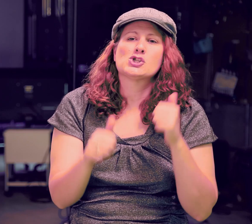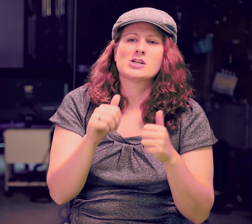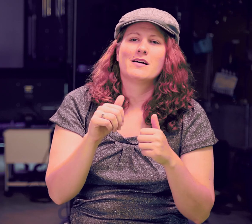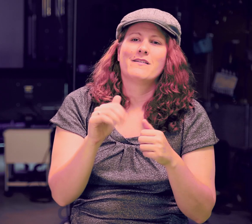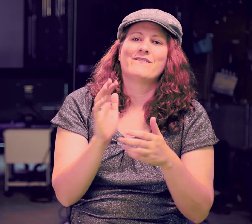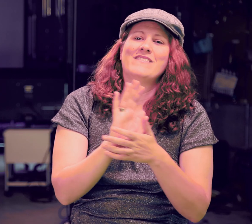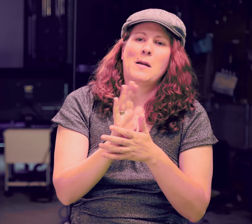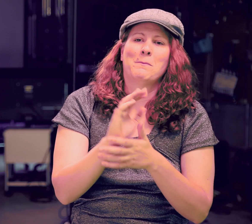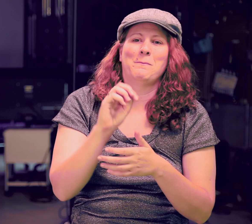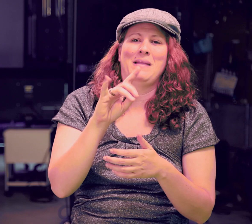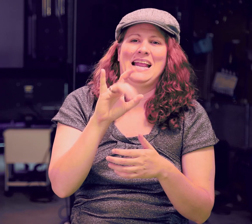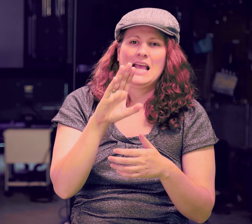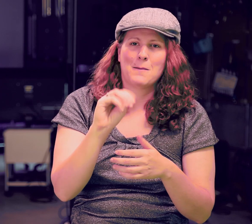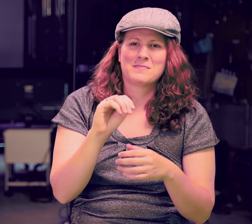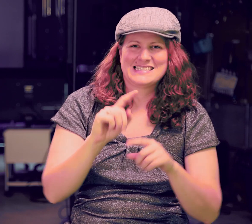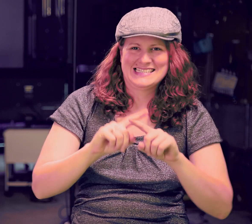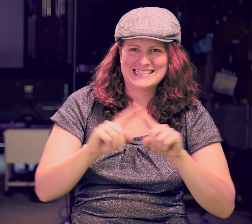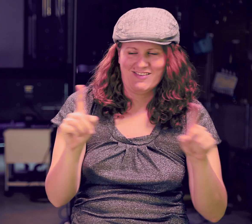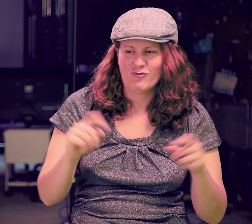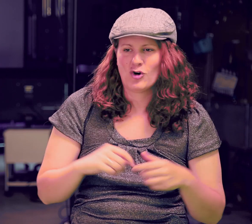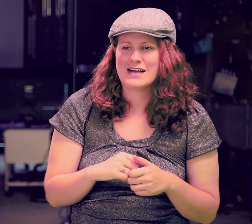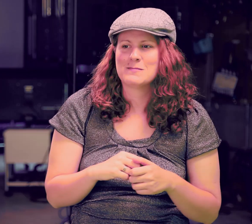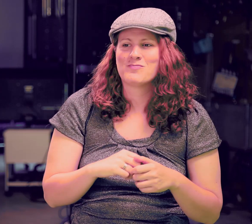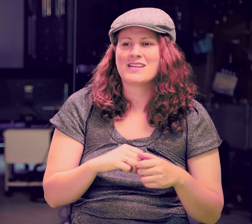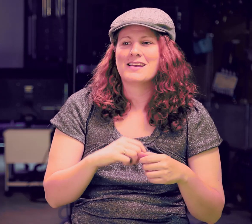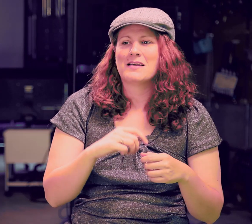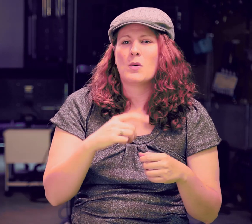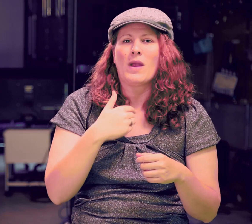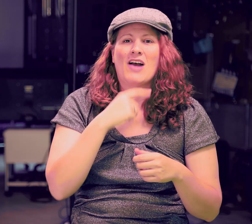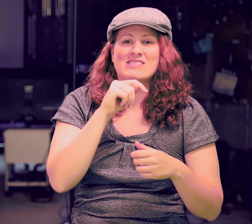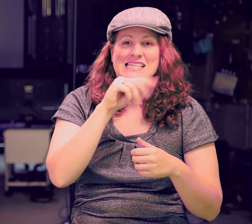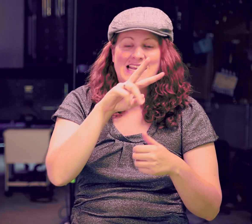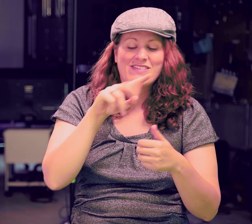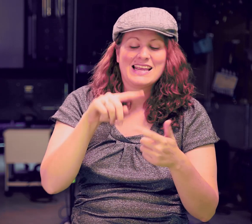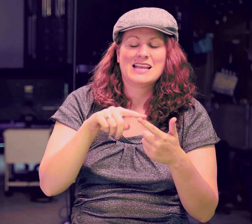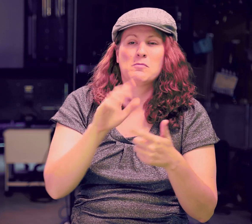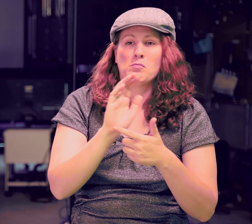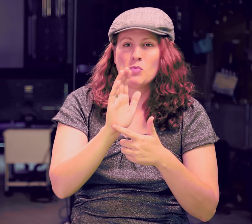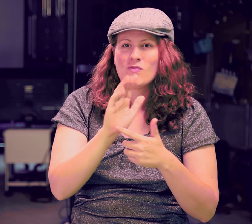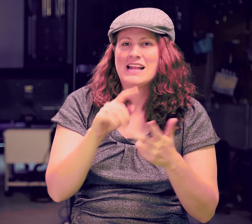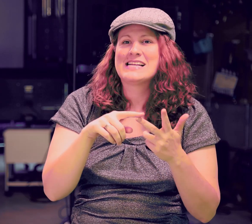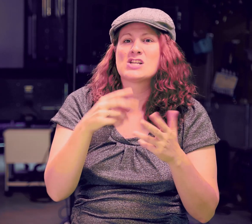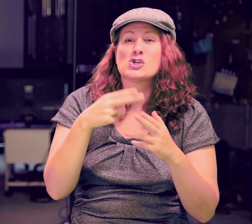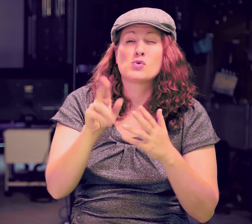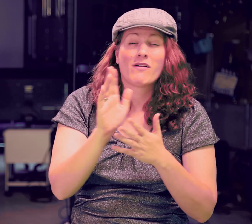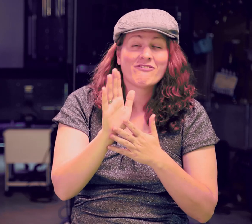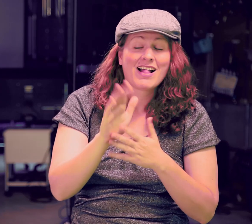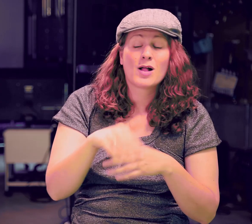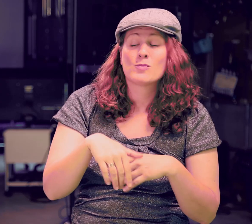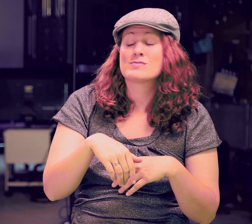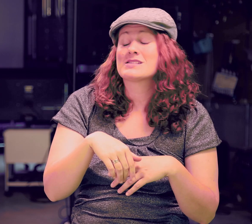Each film medium is different. We have TV, Movies, Short Films,